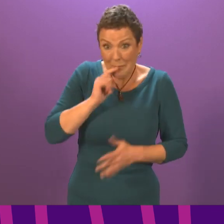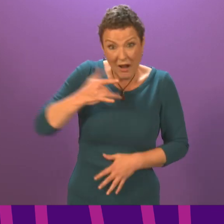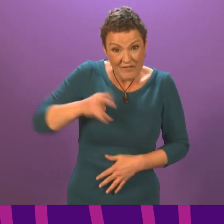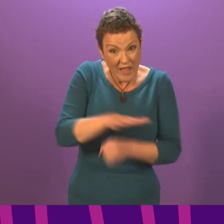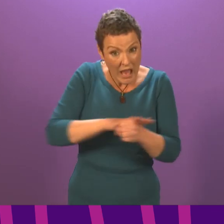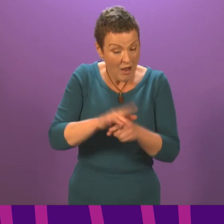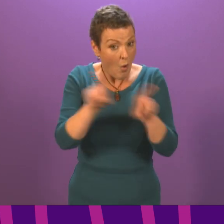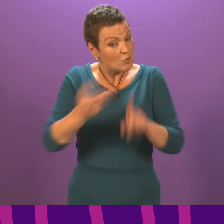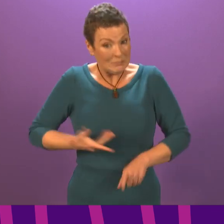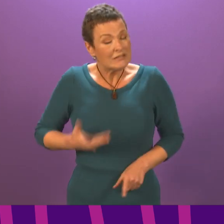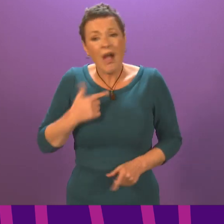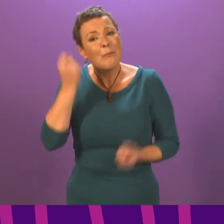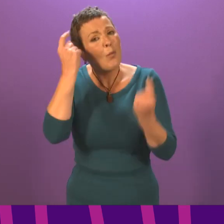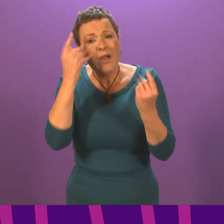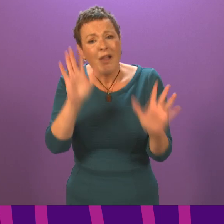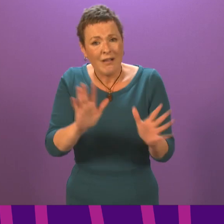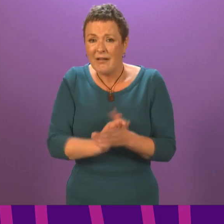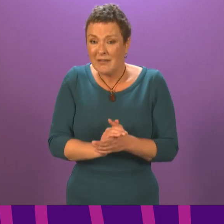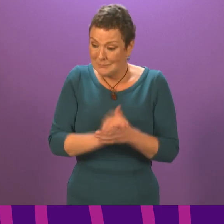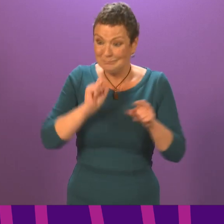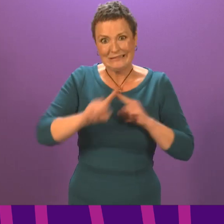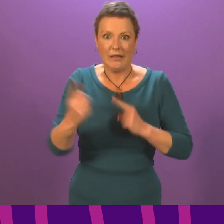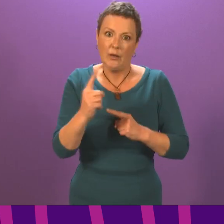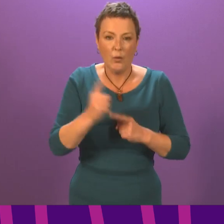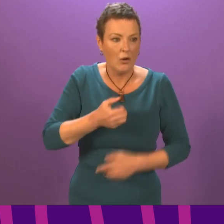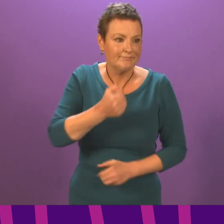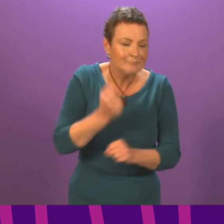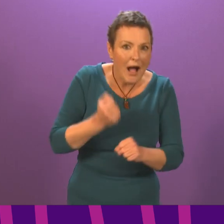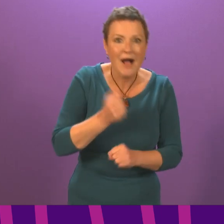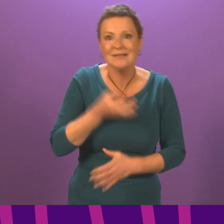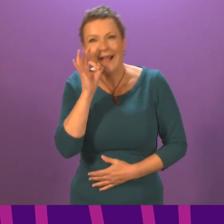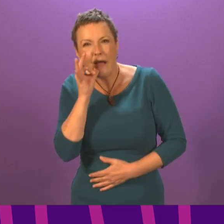and businesses, particularly those in the hospitality sector. However, in our view,